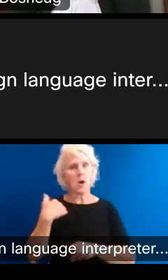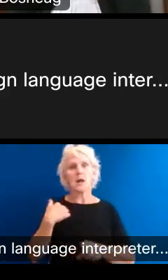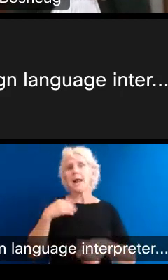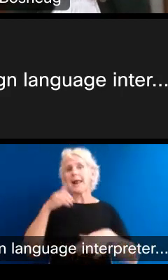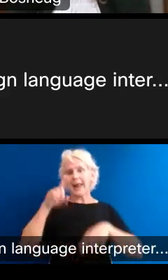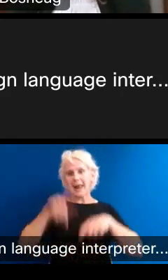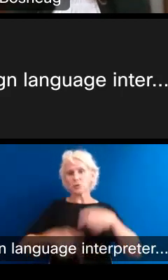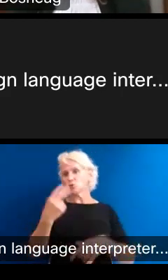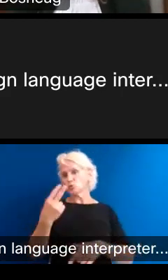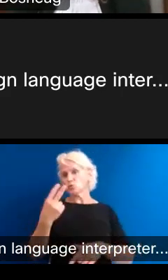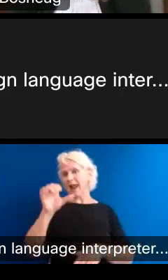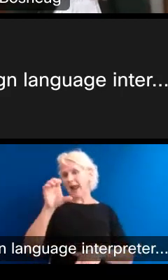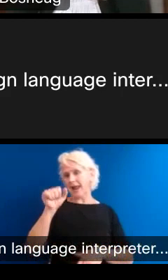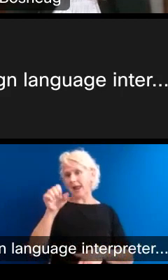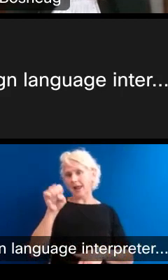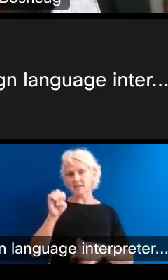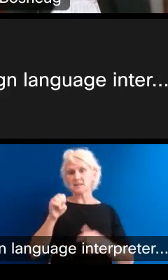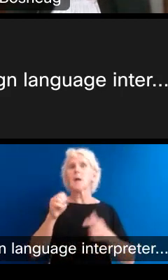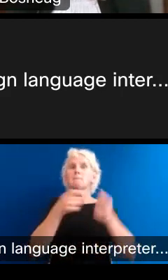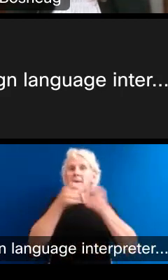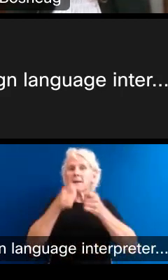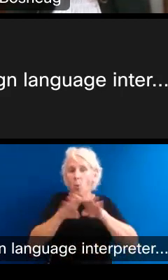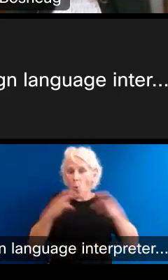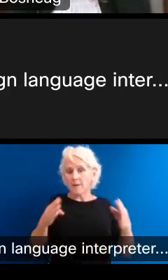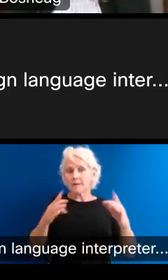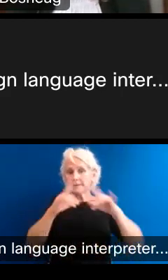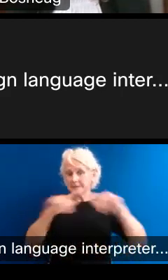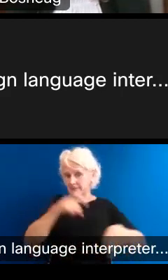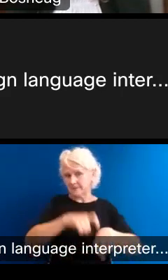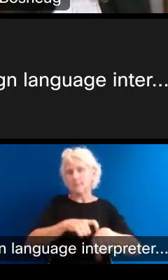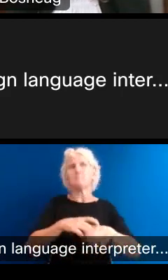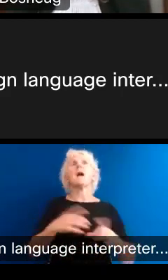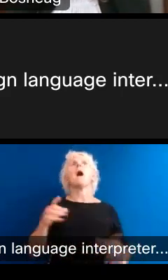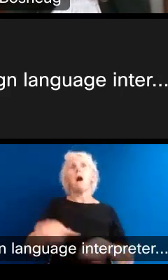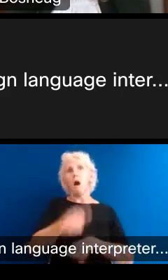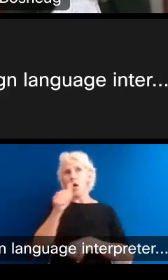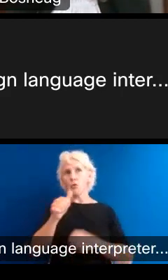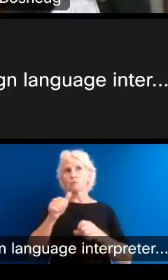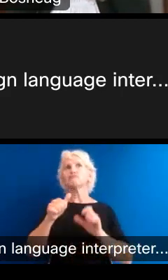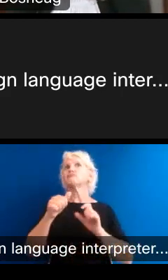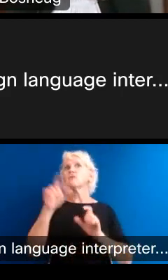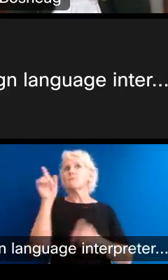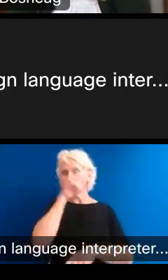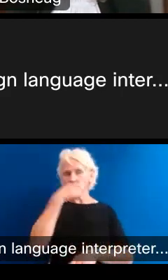such as children's mental health and waiver, but it also grew out of several ideas such as children